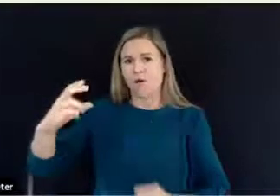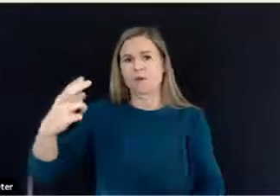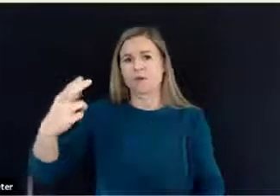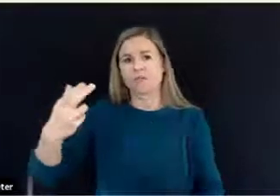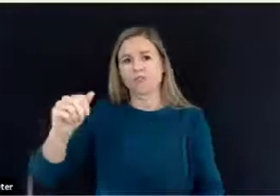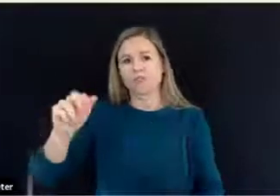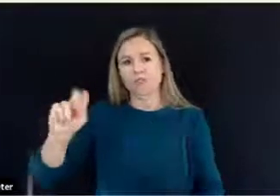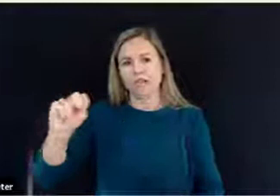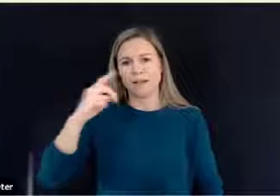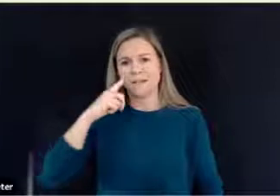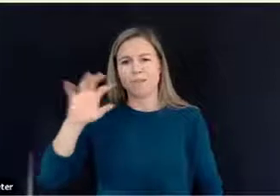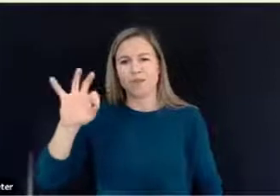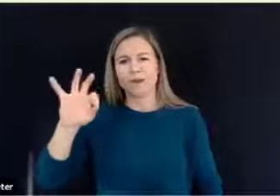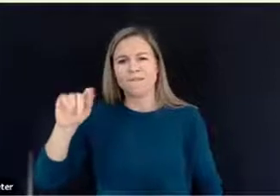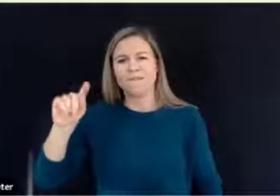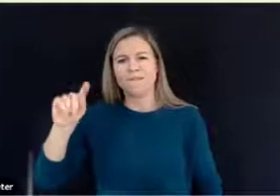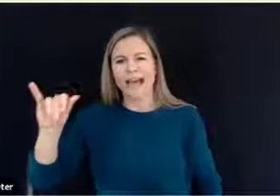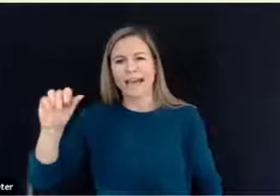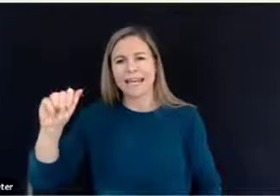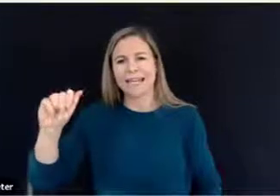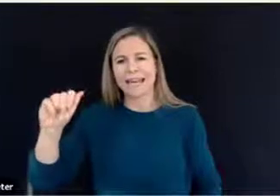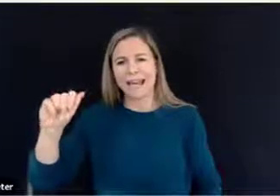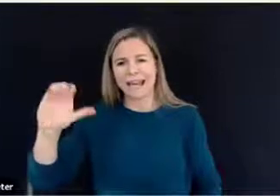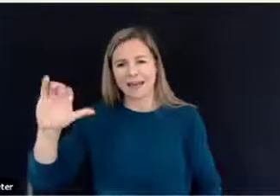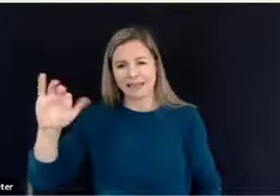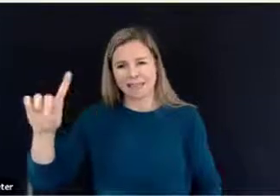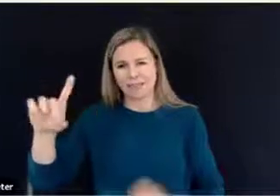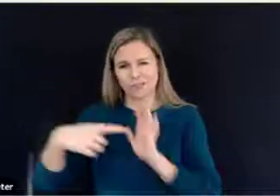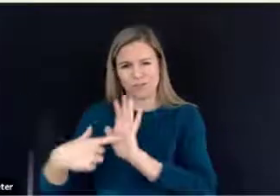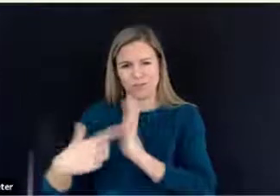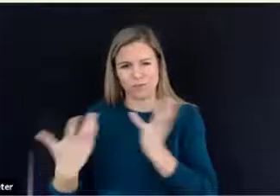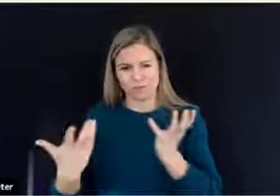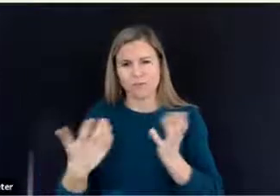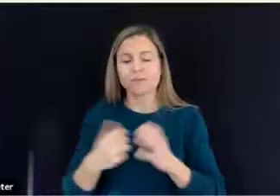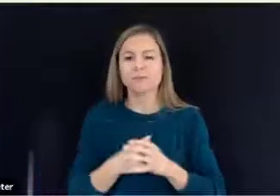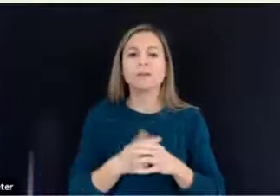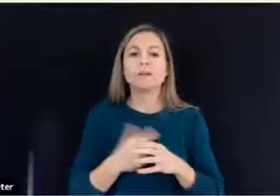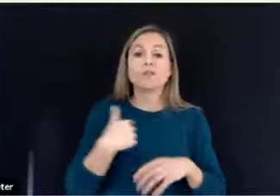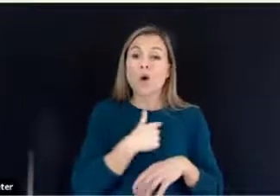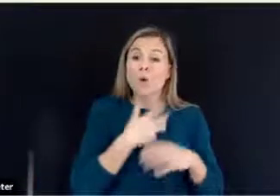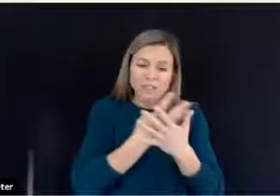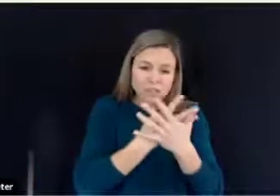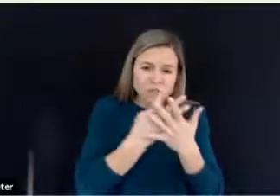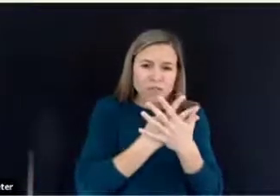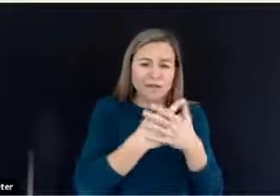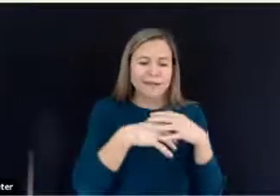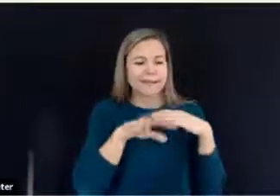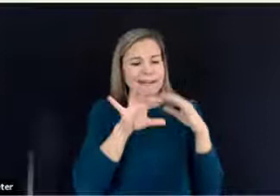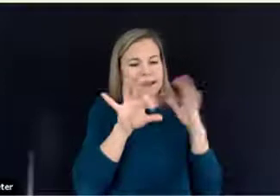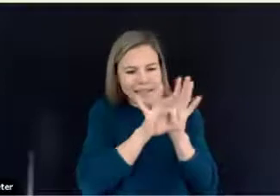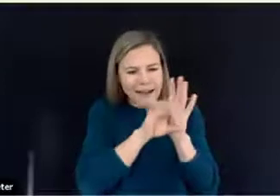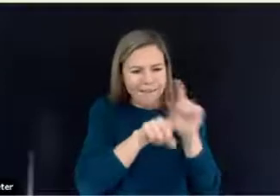Being able to have this screening and identify these individuals earlier